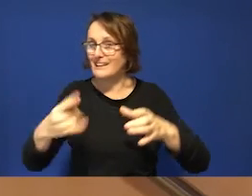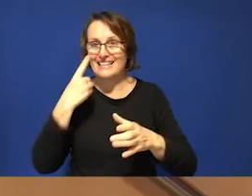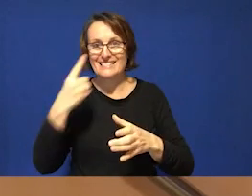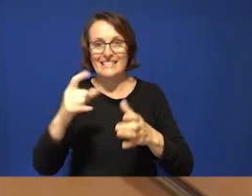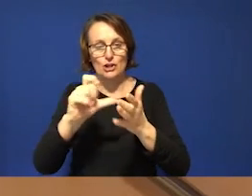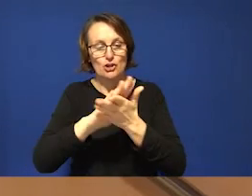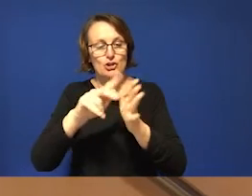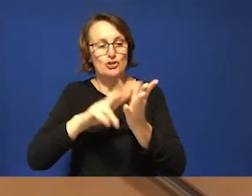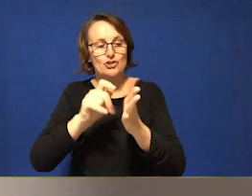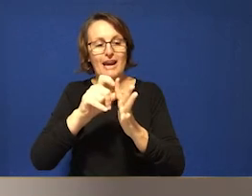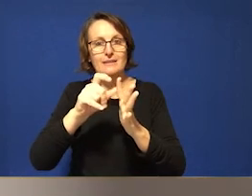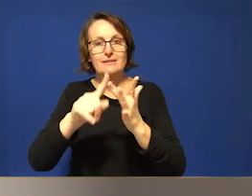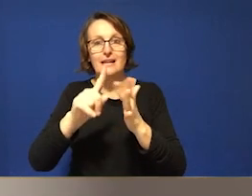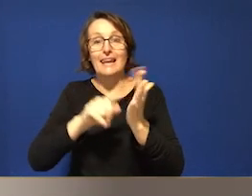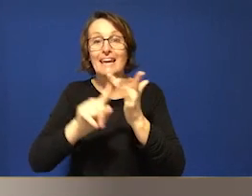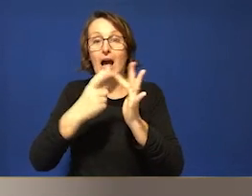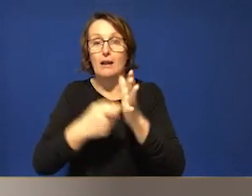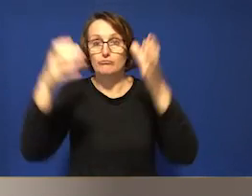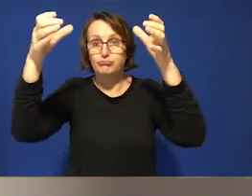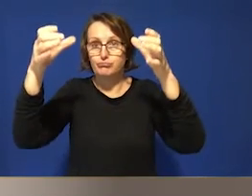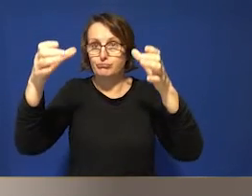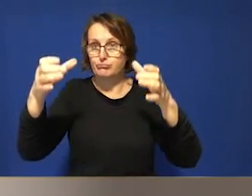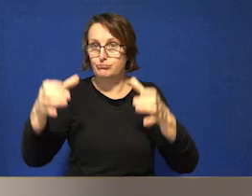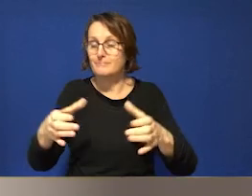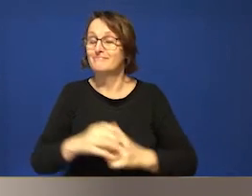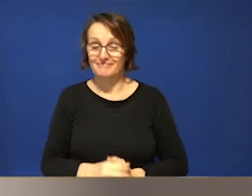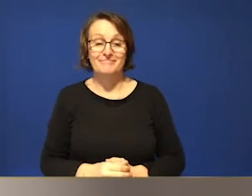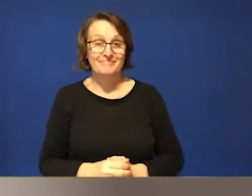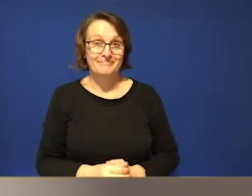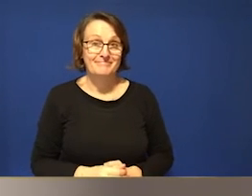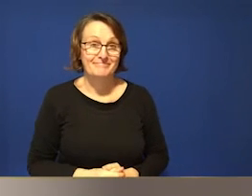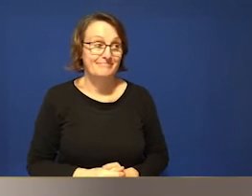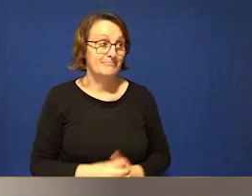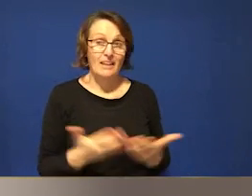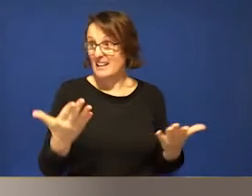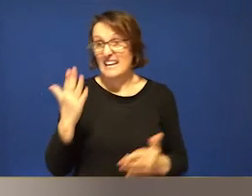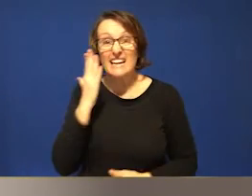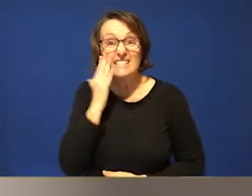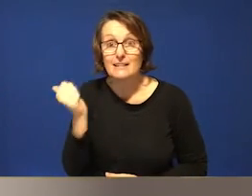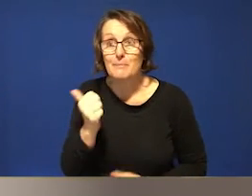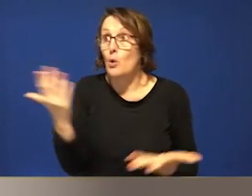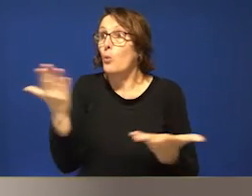I mean it honestly, no matter where you go in this building, there are interesting stories and wonderful things to see and experience.